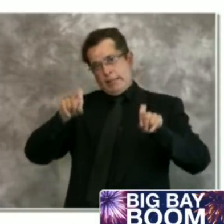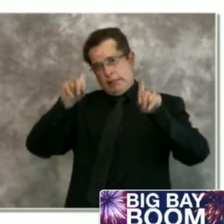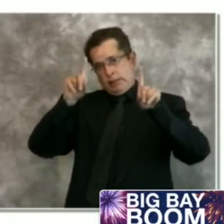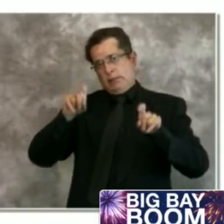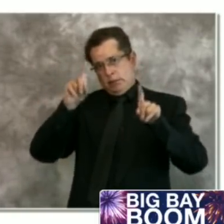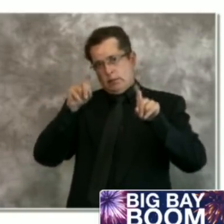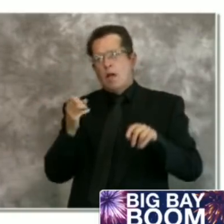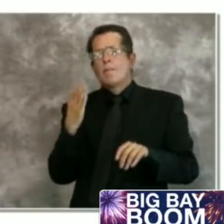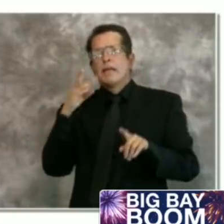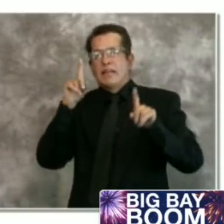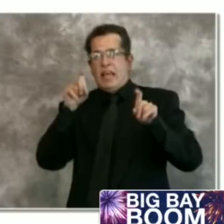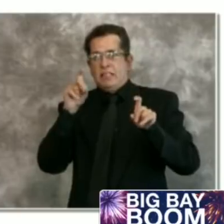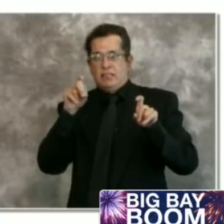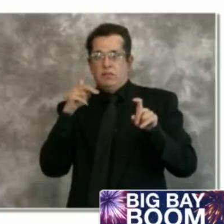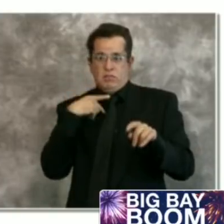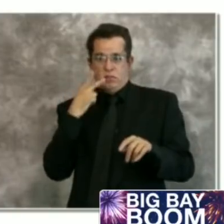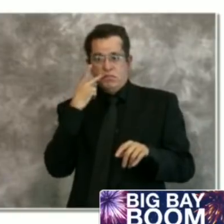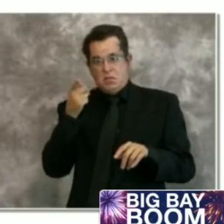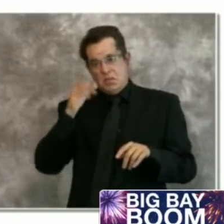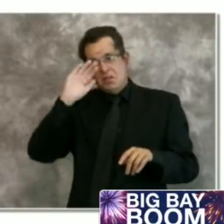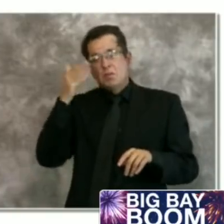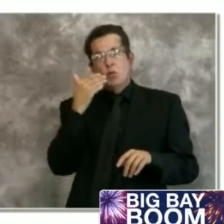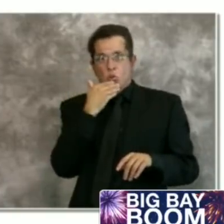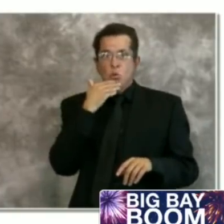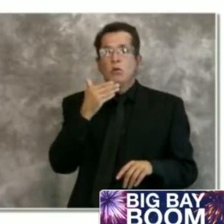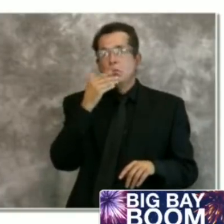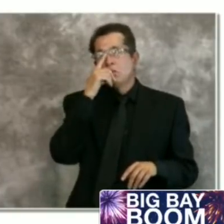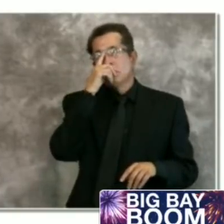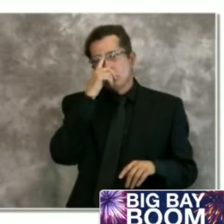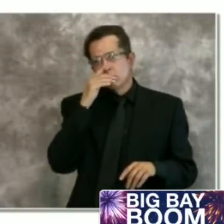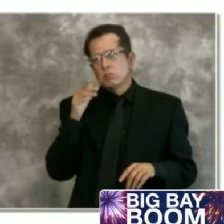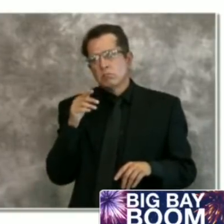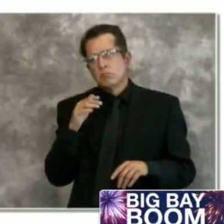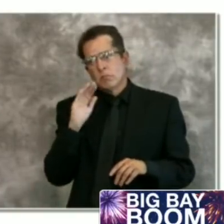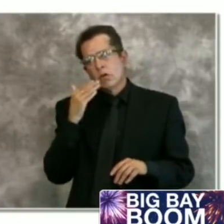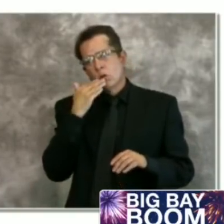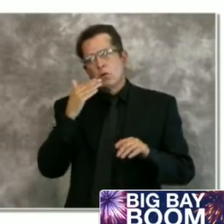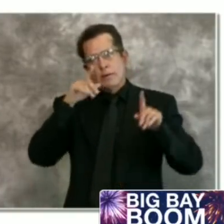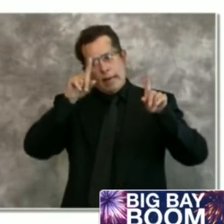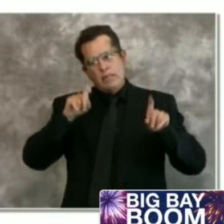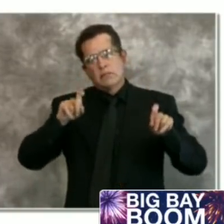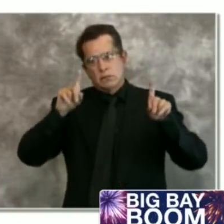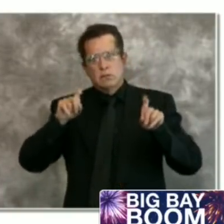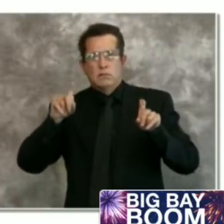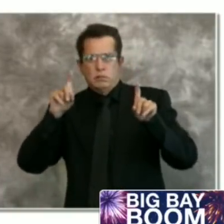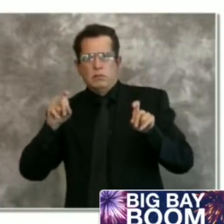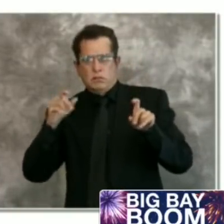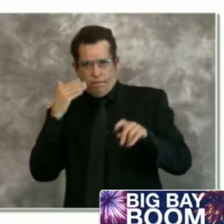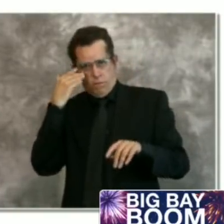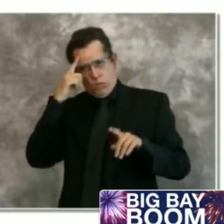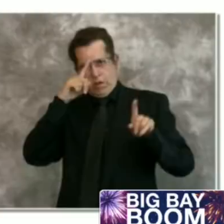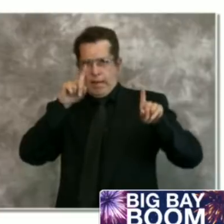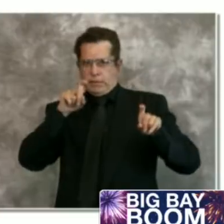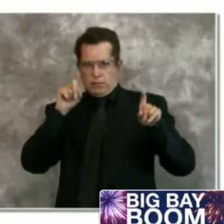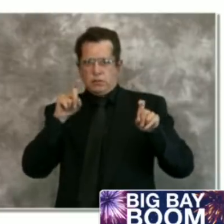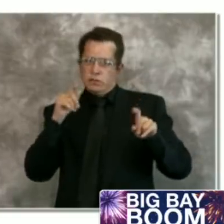ARE RECENT 14 DAYS AND MORE. REPORTED ON THE RIGHT AND THIS IS FOR TEST. YOU CAN SEE THAT WE'VE HAD CONSIST DID REALLY